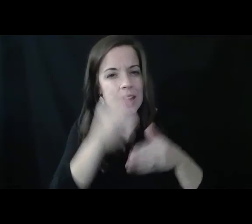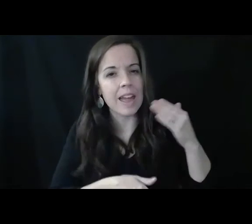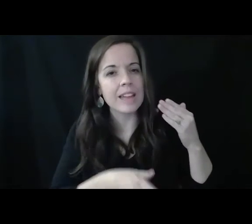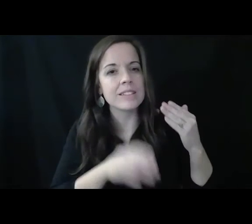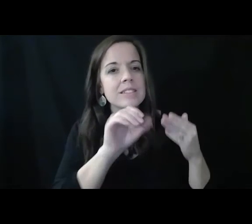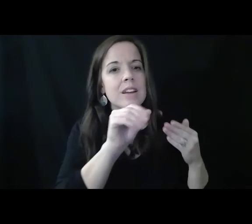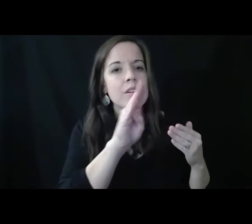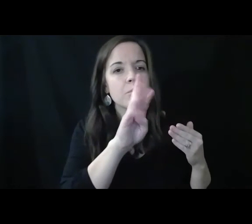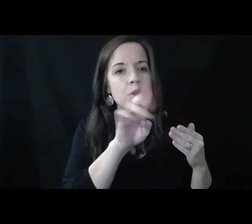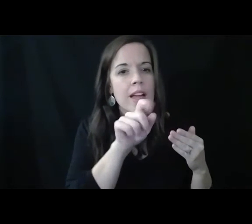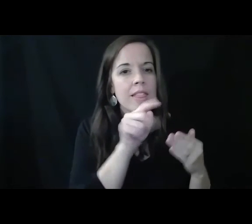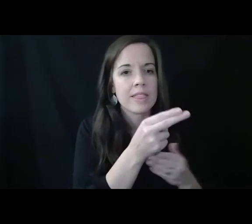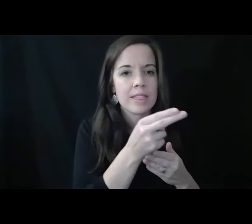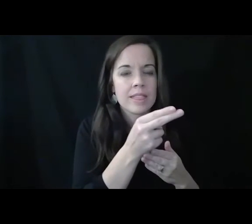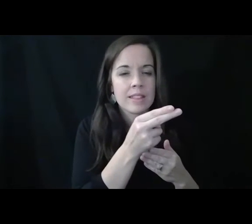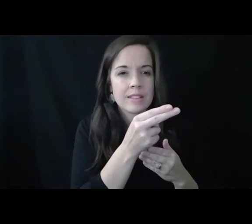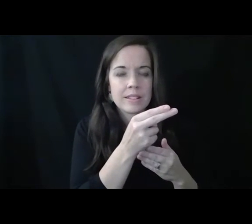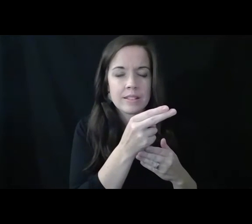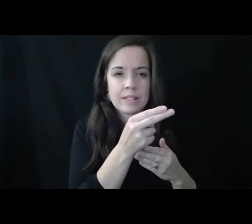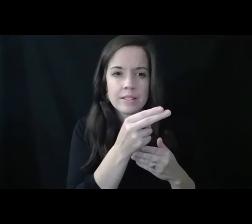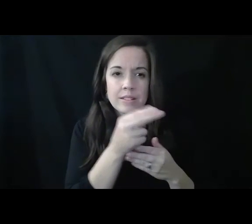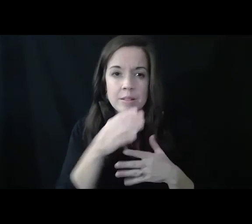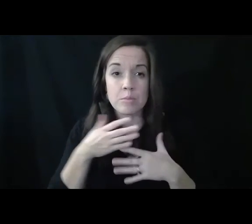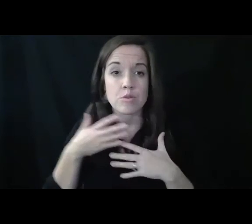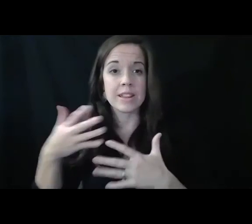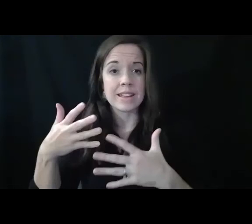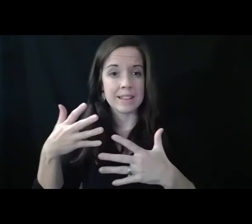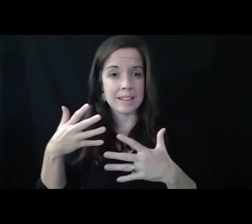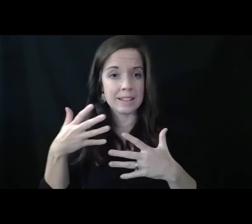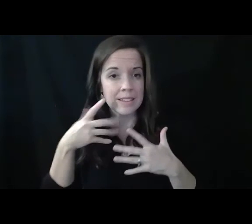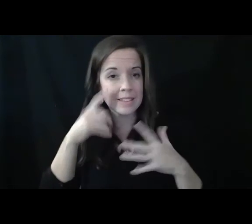Breathe. Is it not amazing that we are still alive?